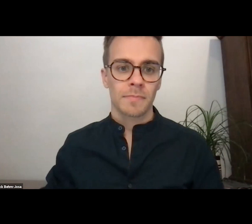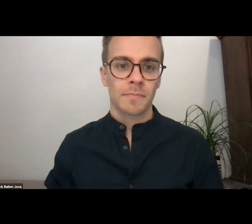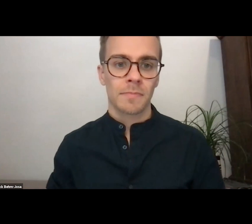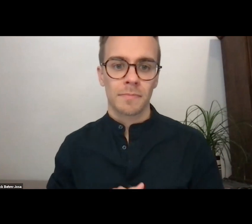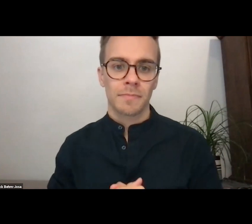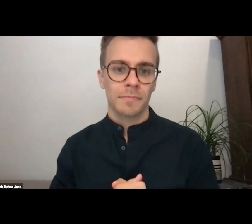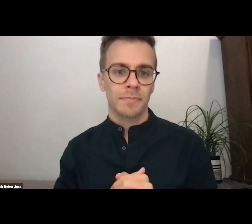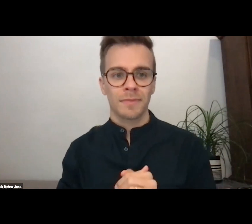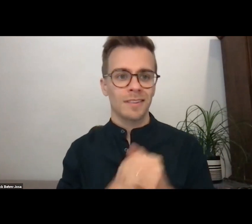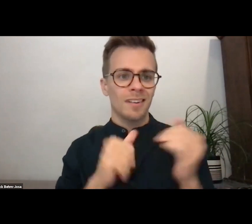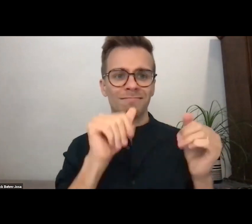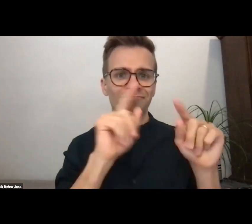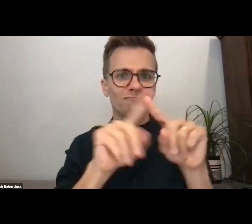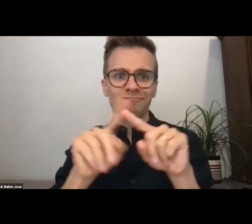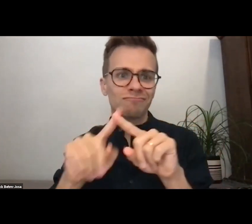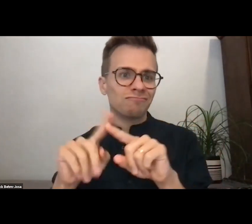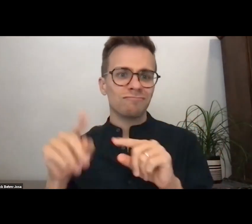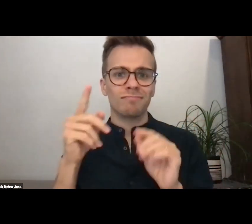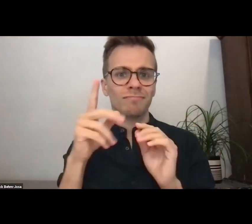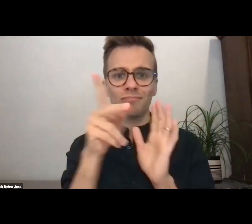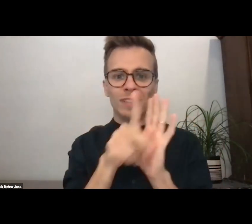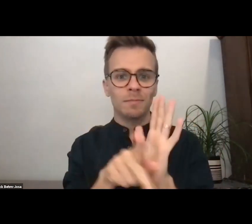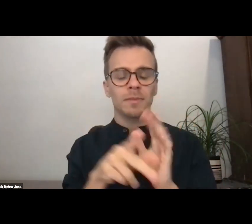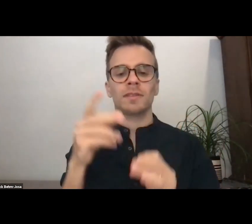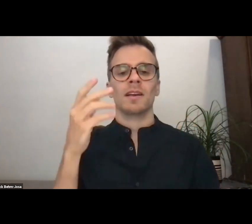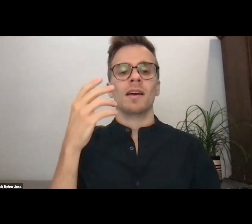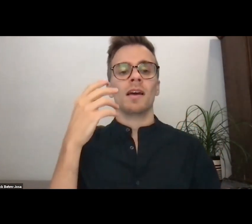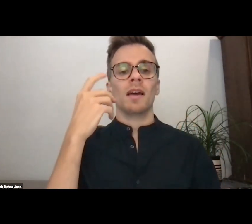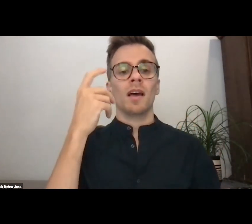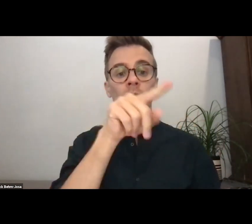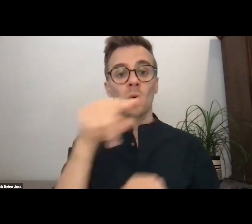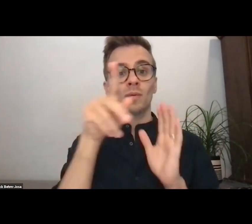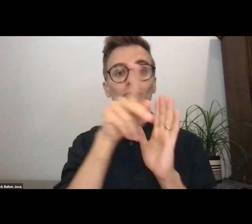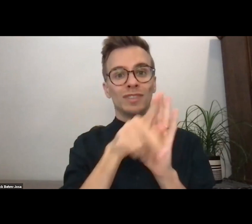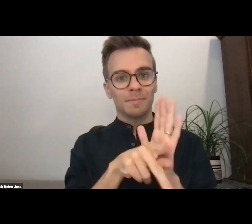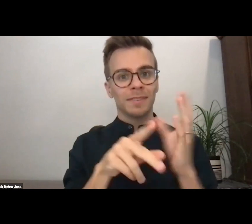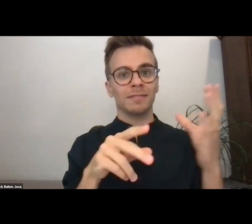Next slide, please. And you can see here there’s different design elements and principles.